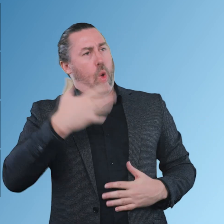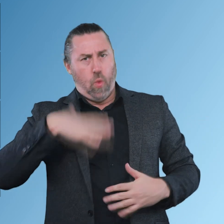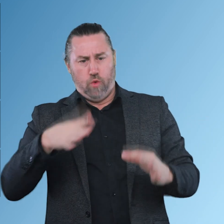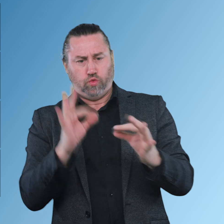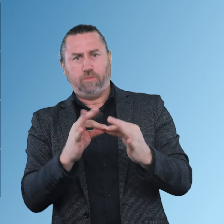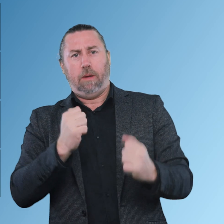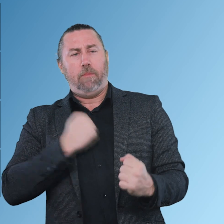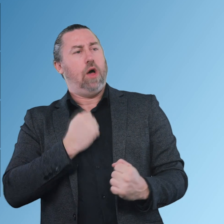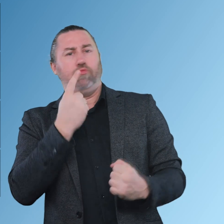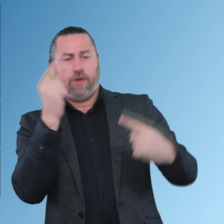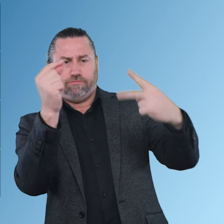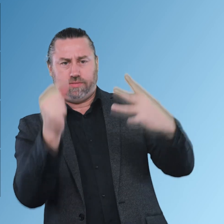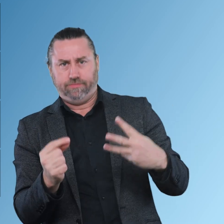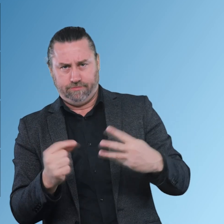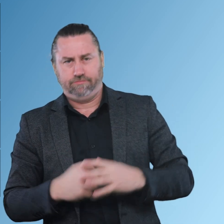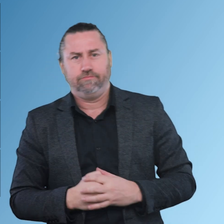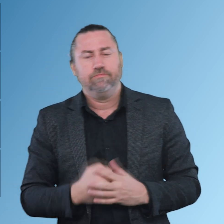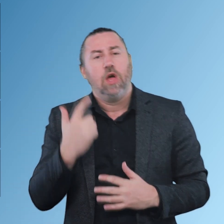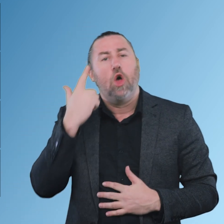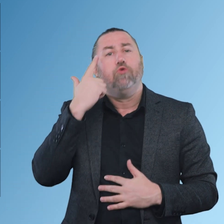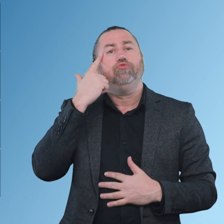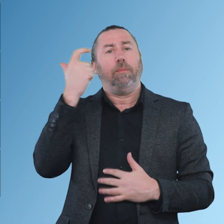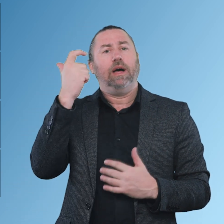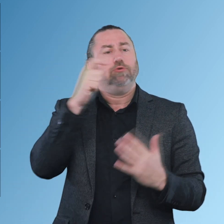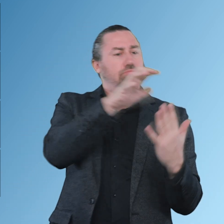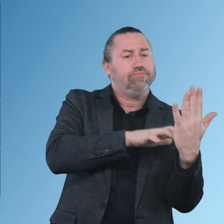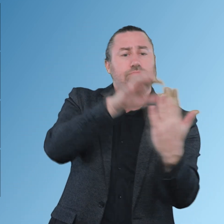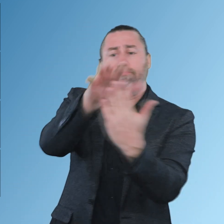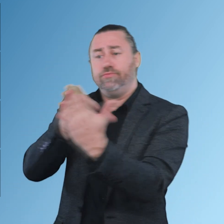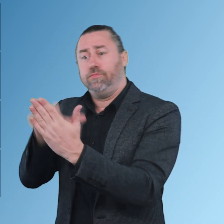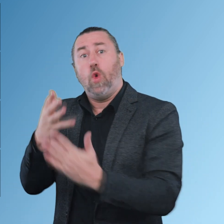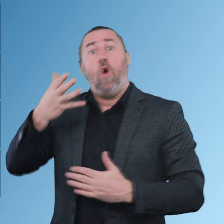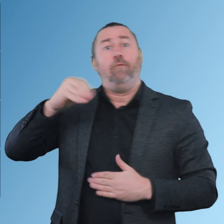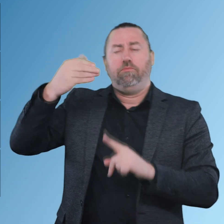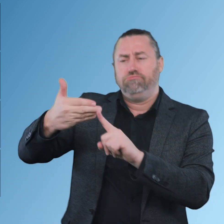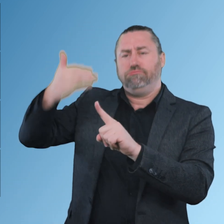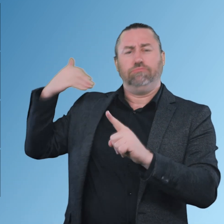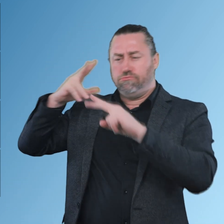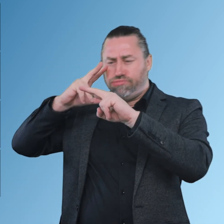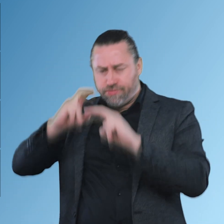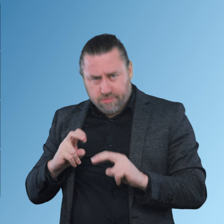These recommendations were informed by: a scan of available Auslan interpreting service websites;